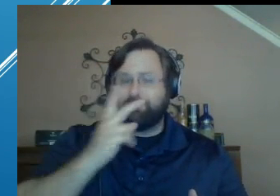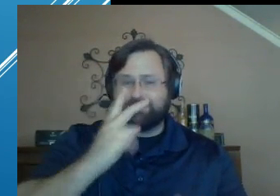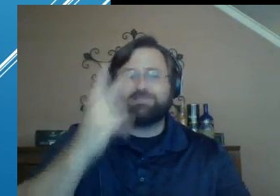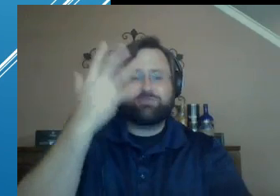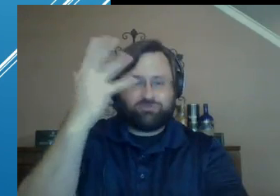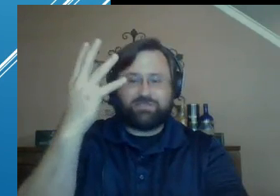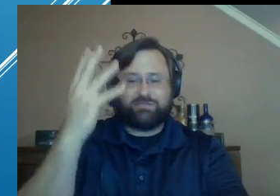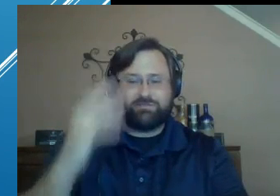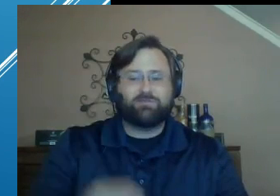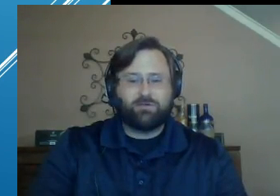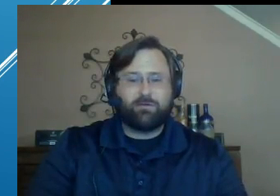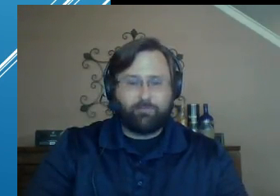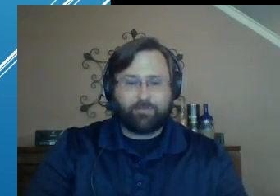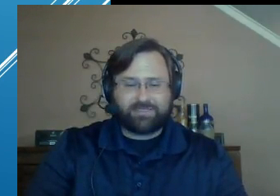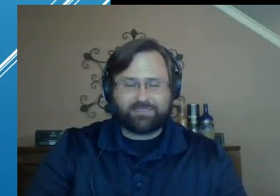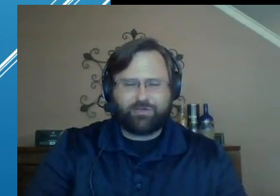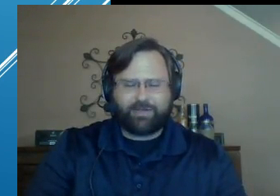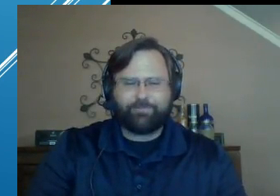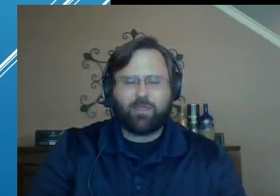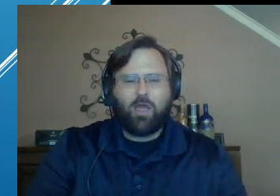Bob sees the tree